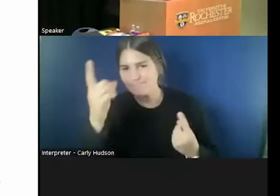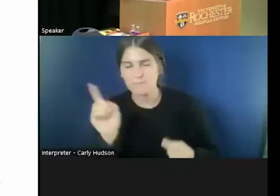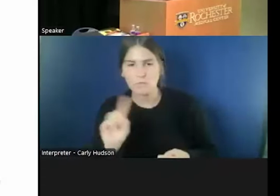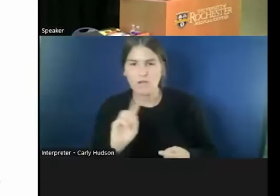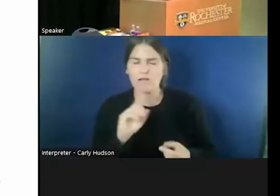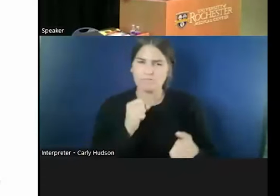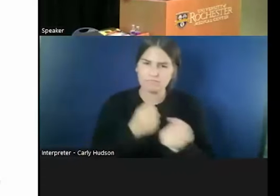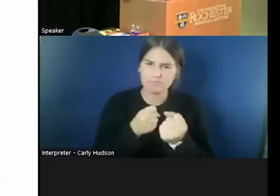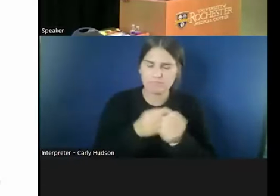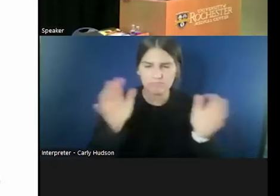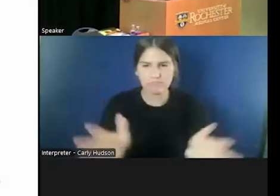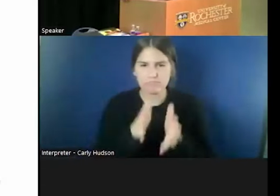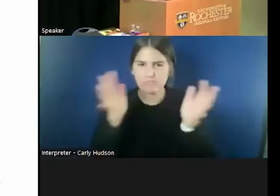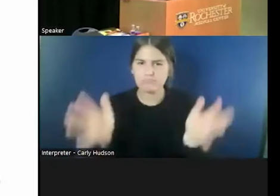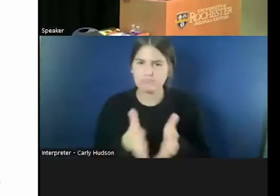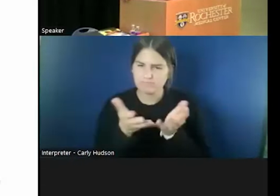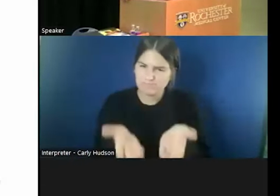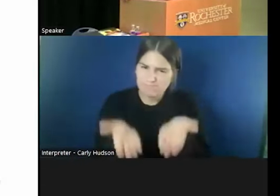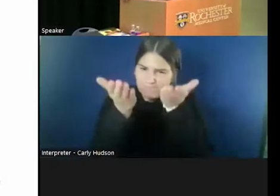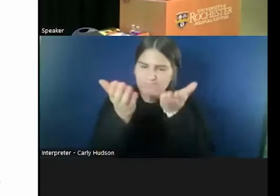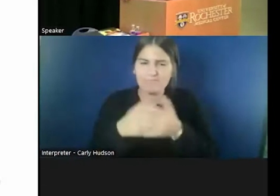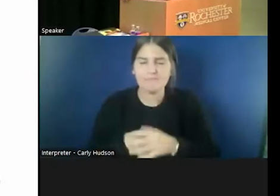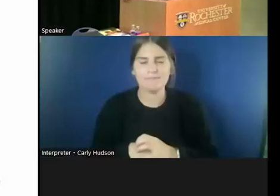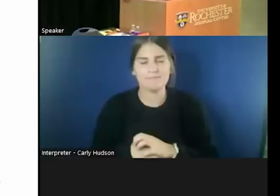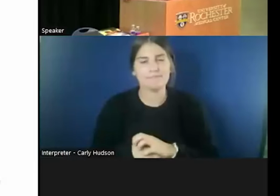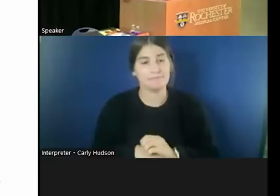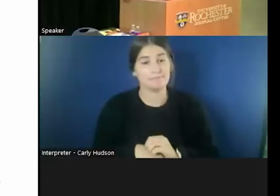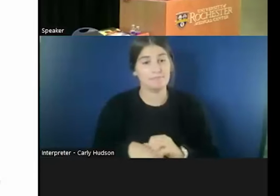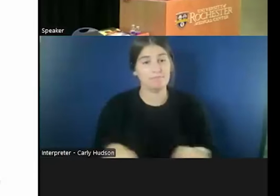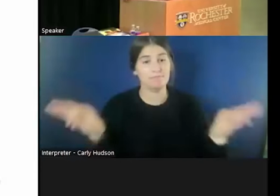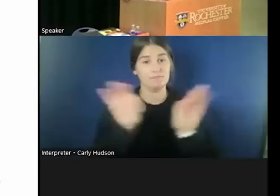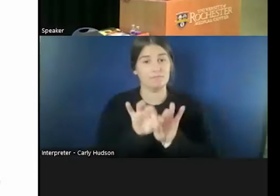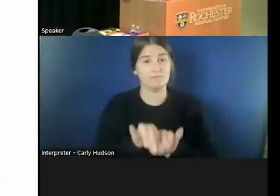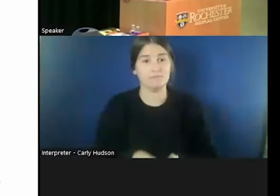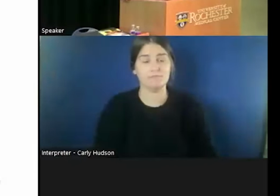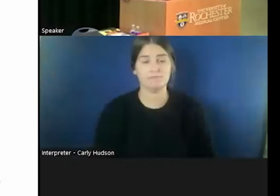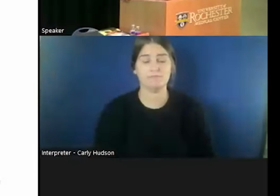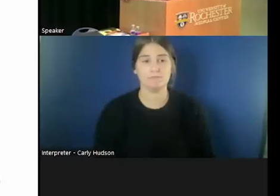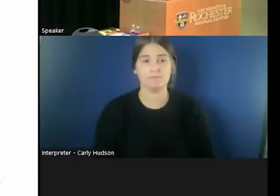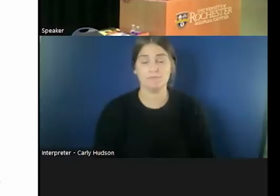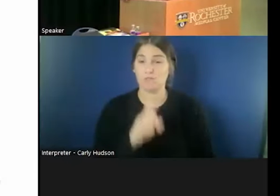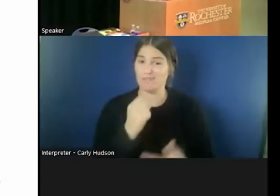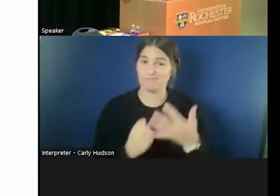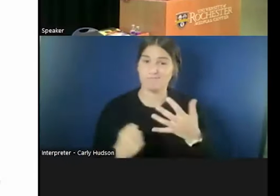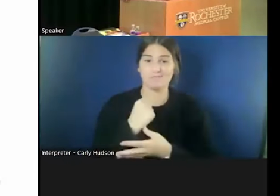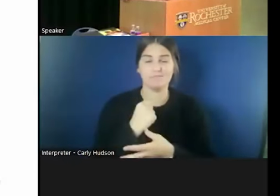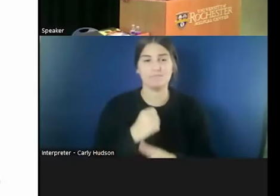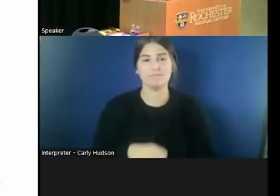embrace them um those things are important or even more important a lack of bilingual Mental Health